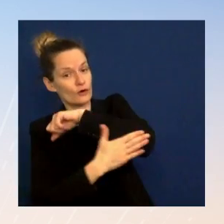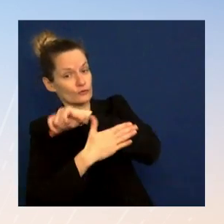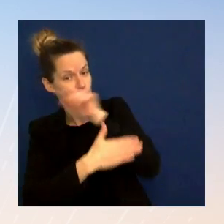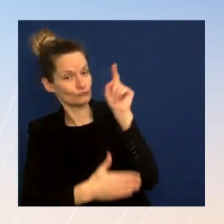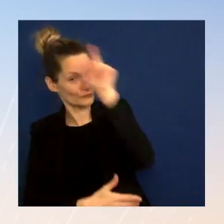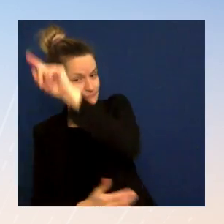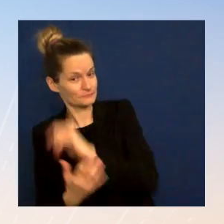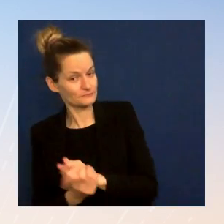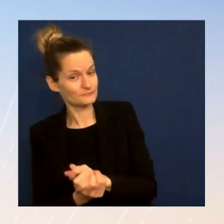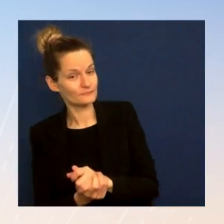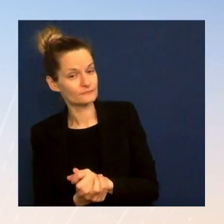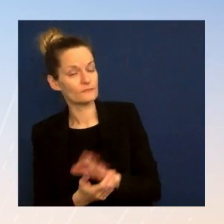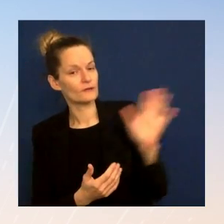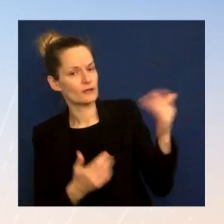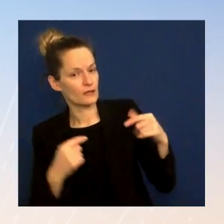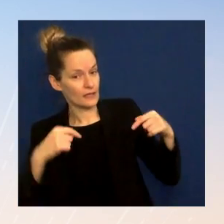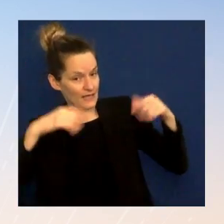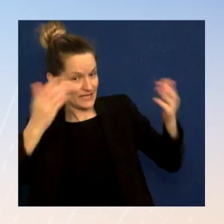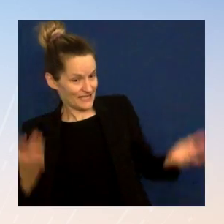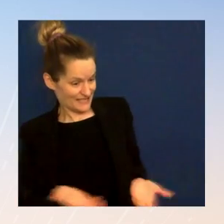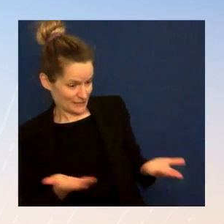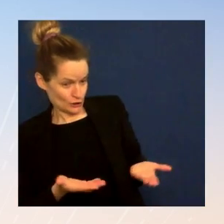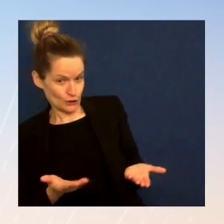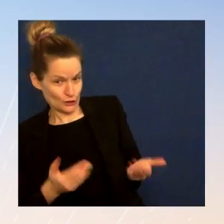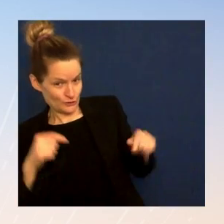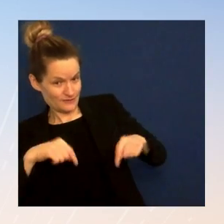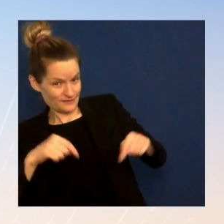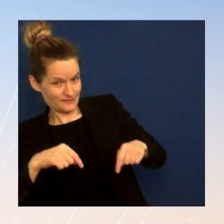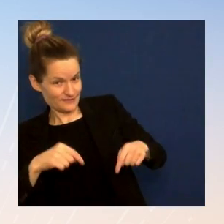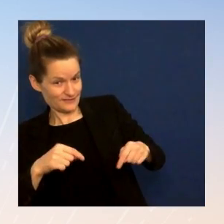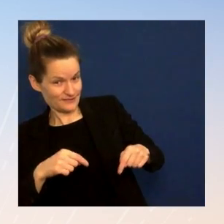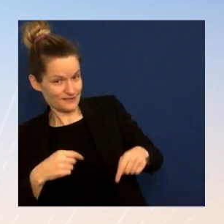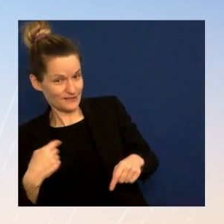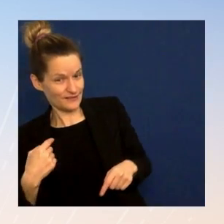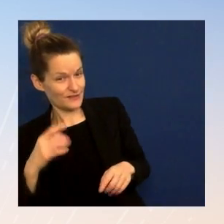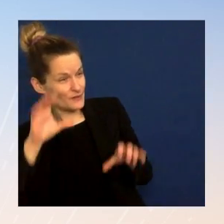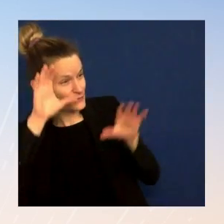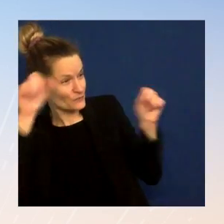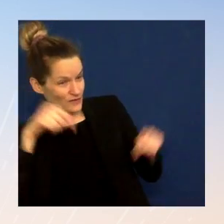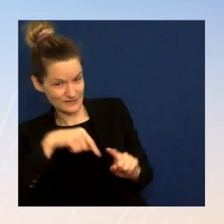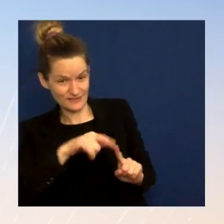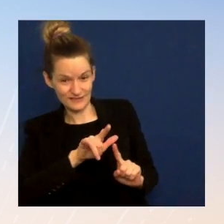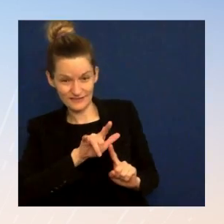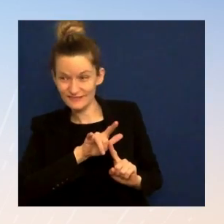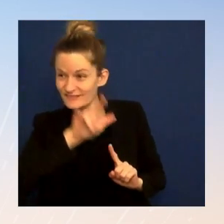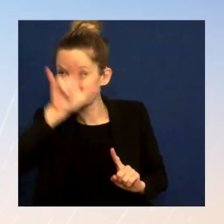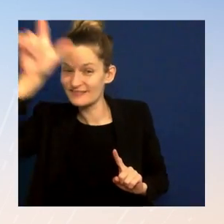Jake made the point that these politicians are sophisticated and understand domestic politics is complicated.